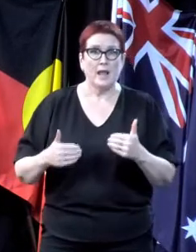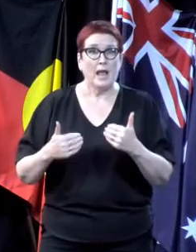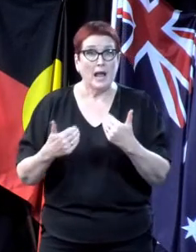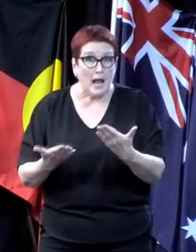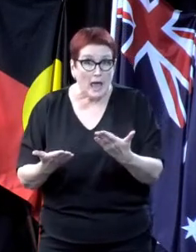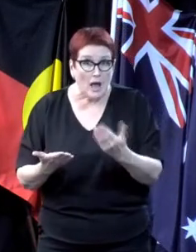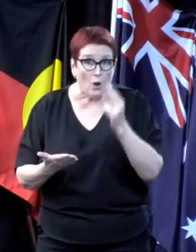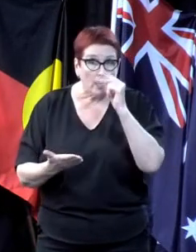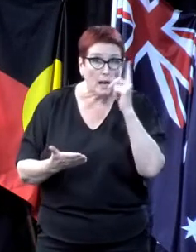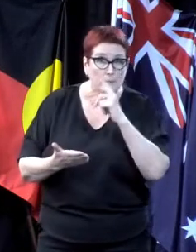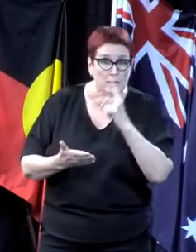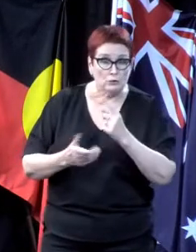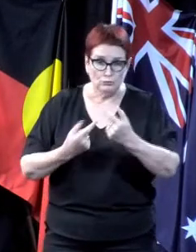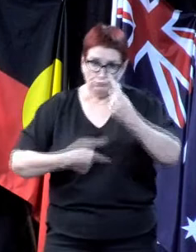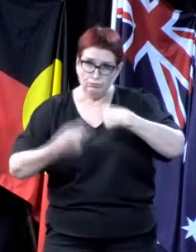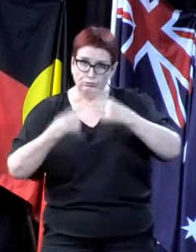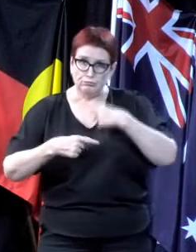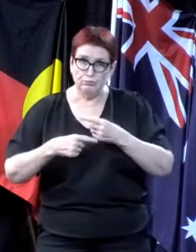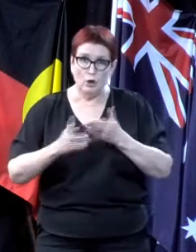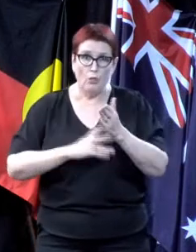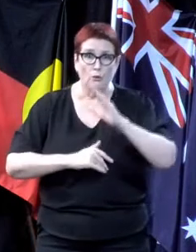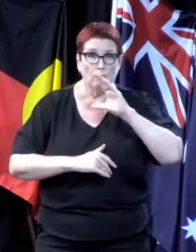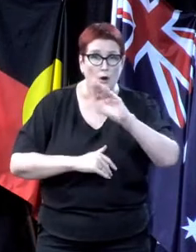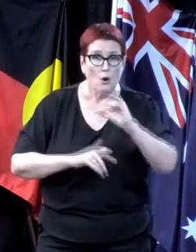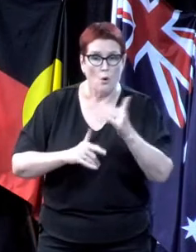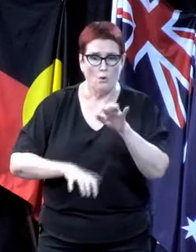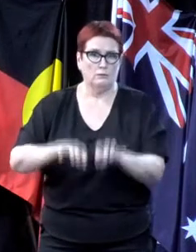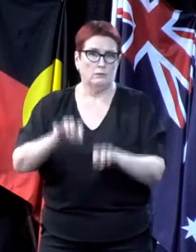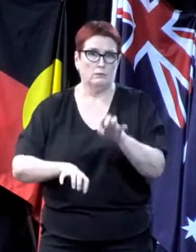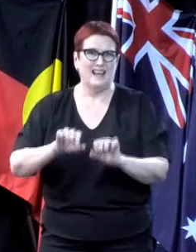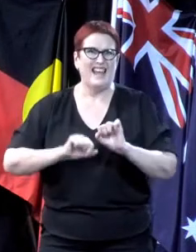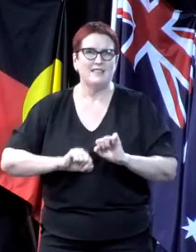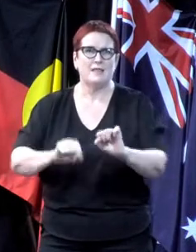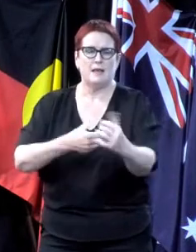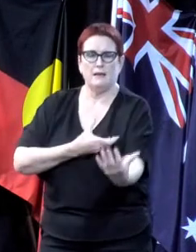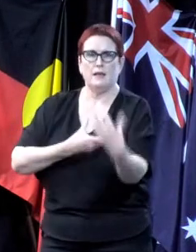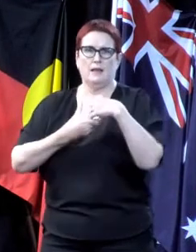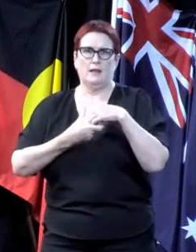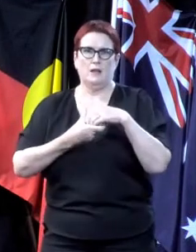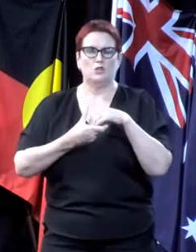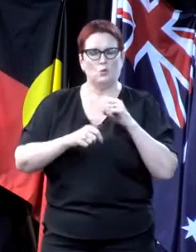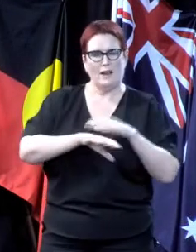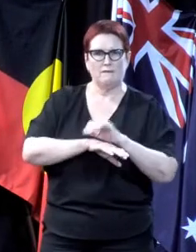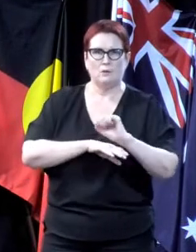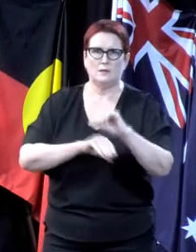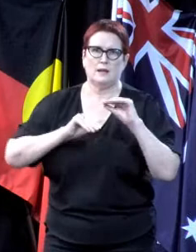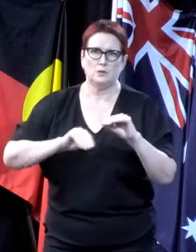or electronic, for them to have a say in their education. Giving the students the ability, confidence and mental health